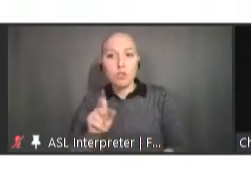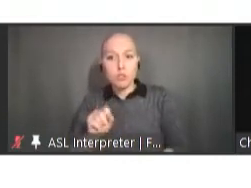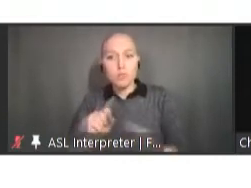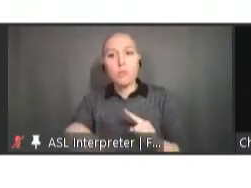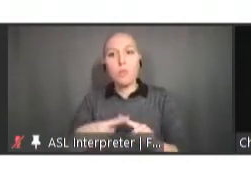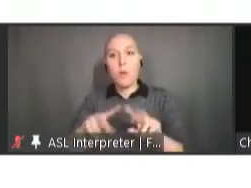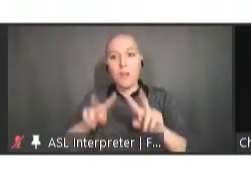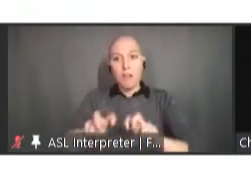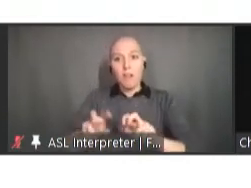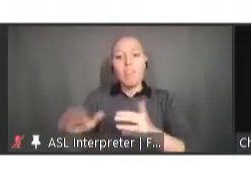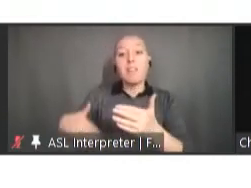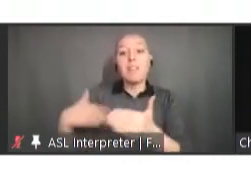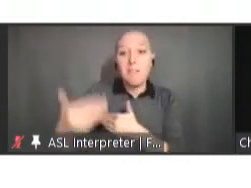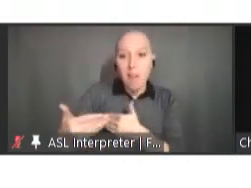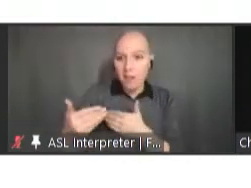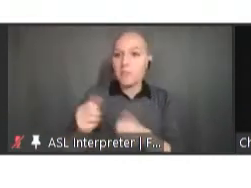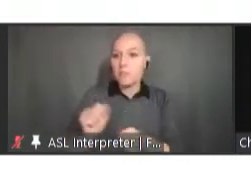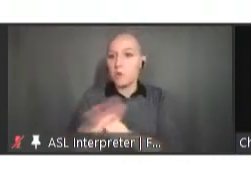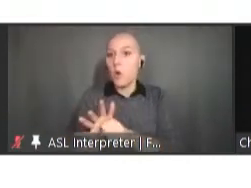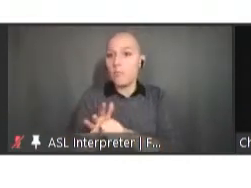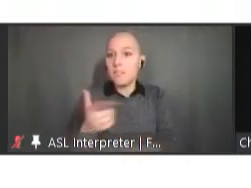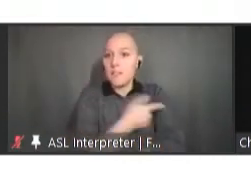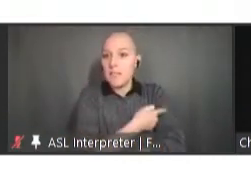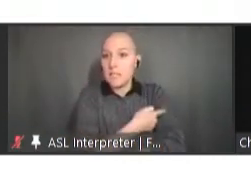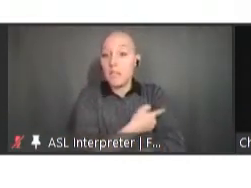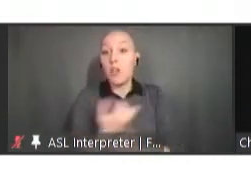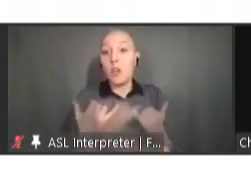currently in the pipeline for improved durability and breadth of protection.